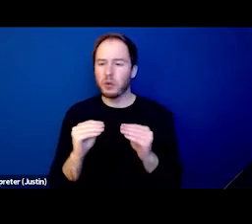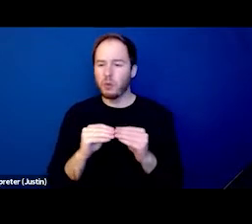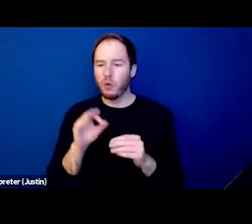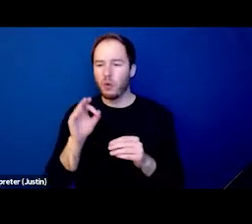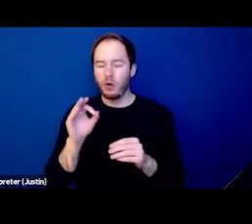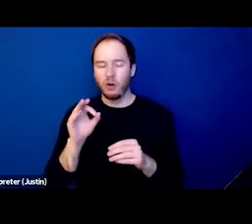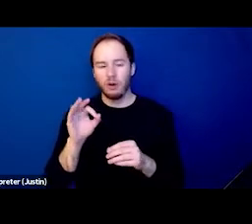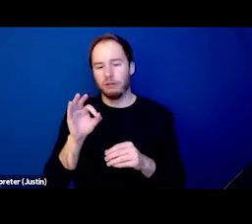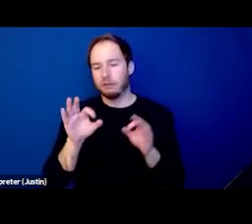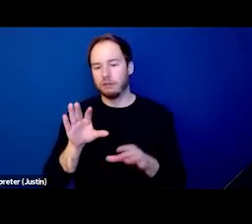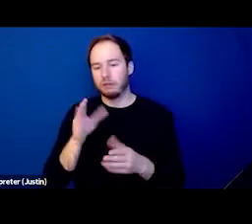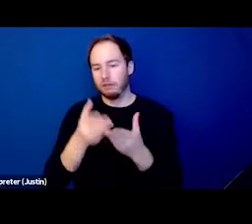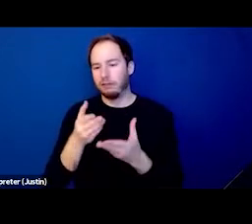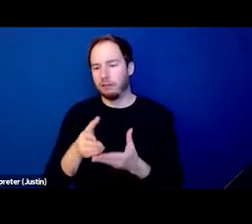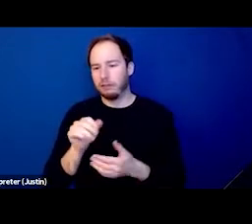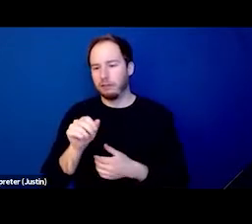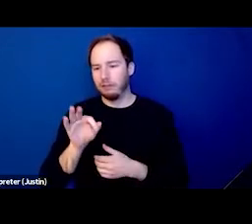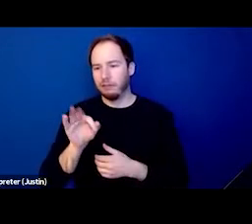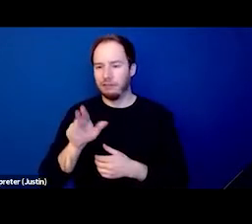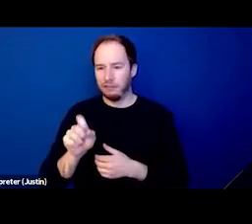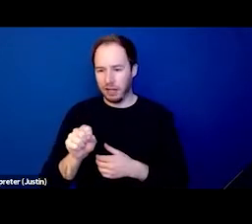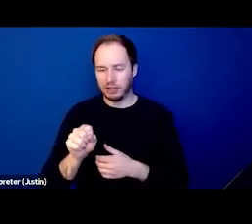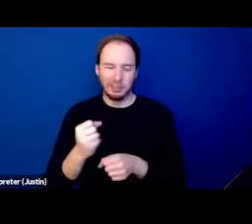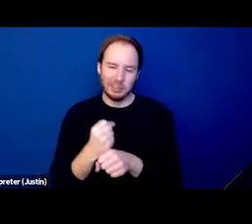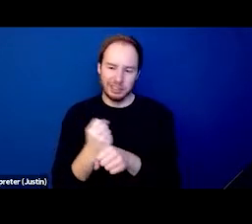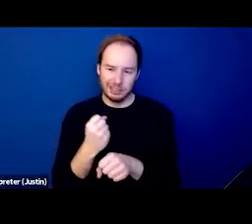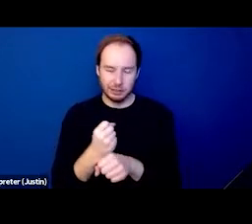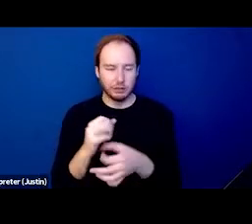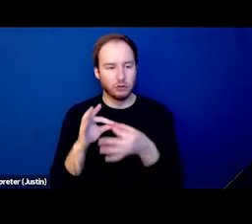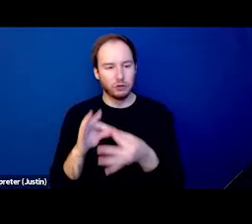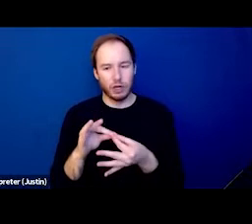about some general statistics about native communities.